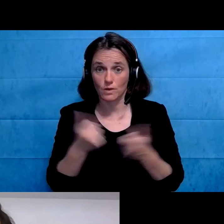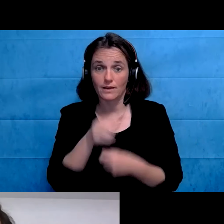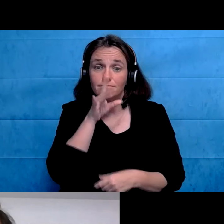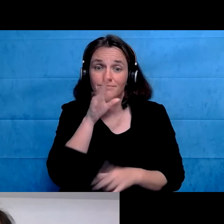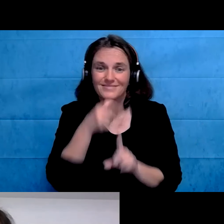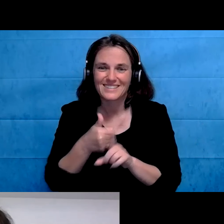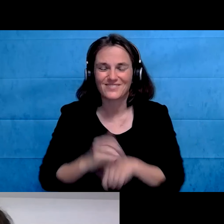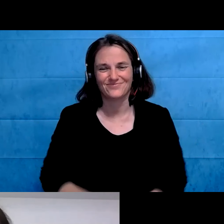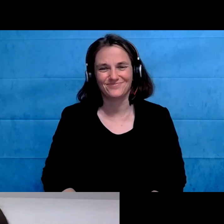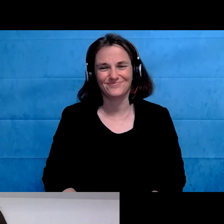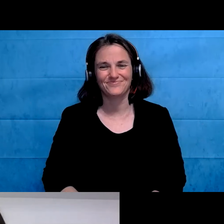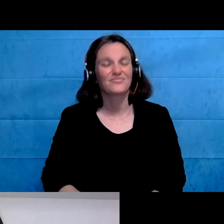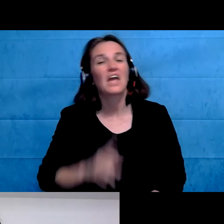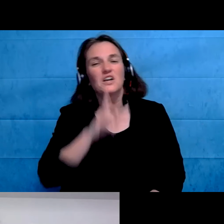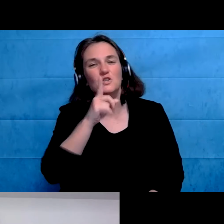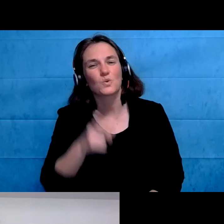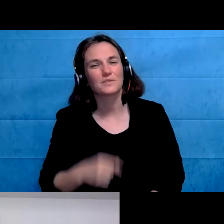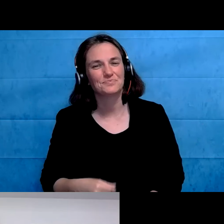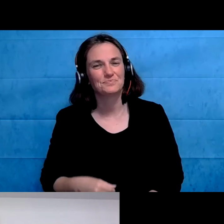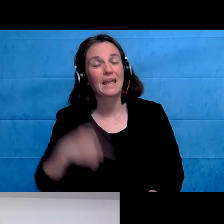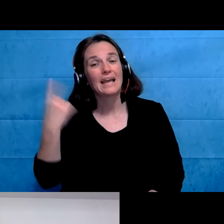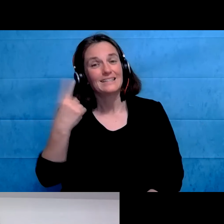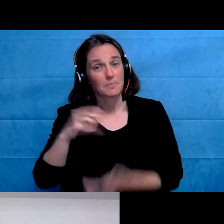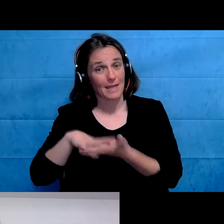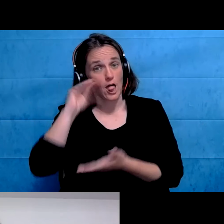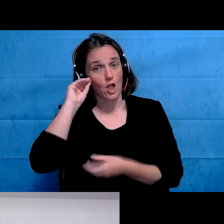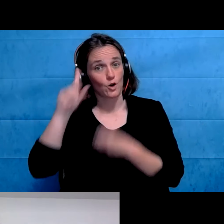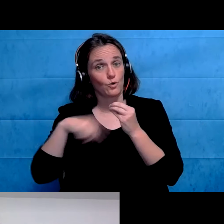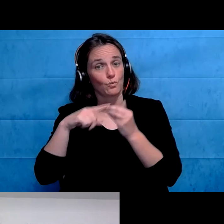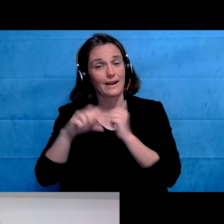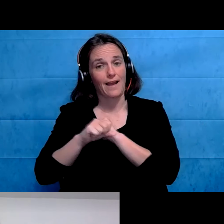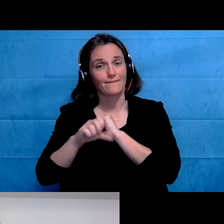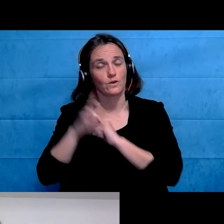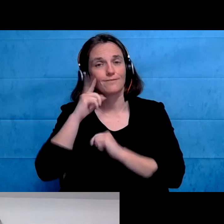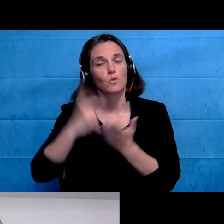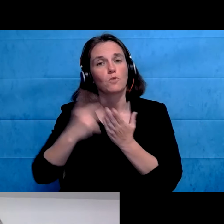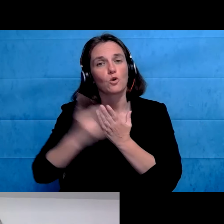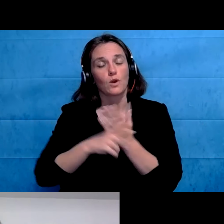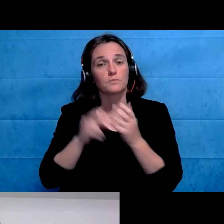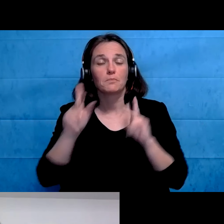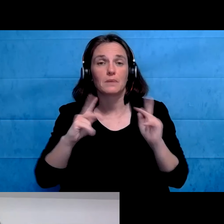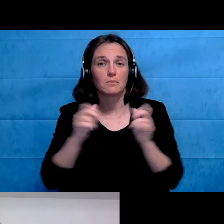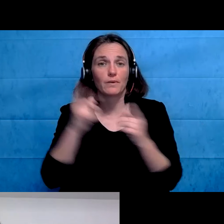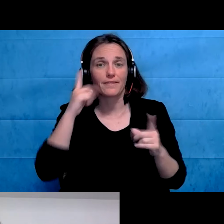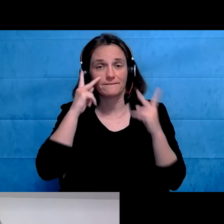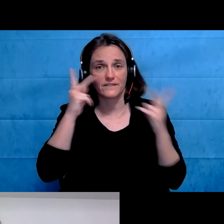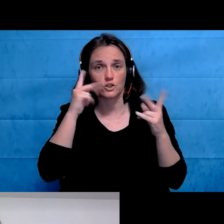[Lorena] Sure, something I learned when advertising for programs for people with vision loss, that if we described what the program was,